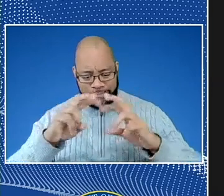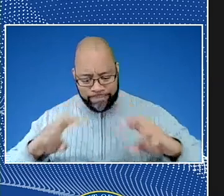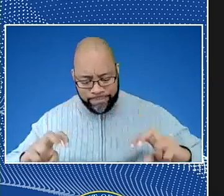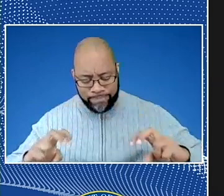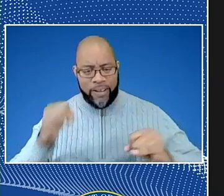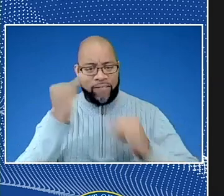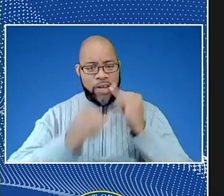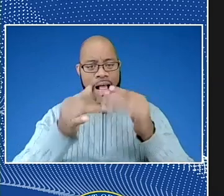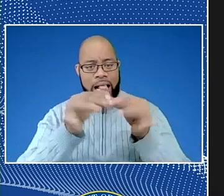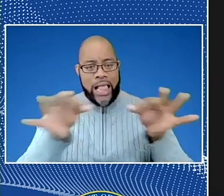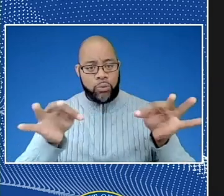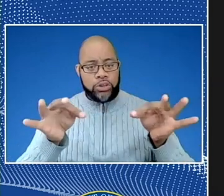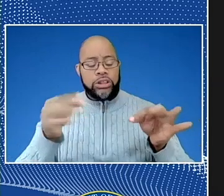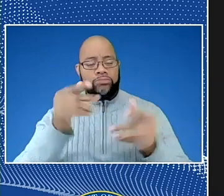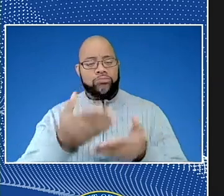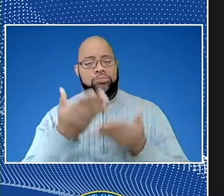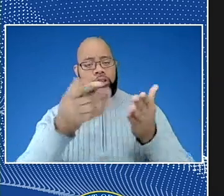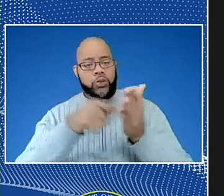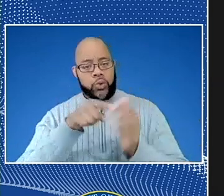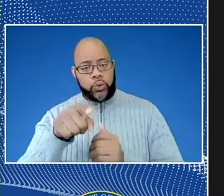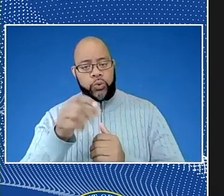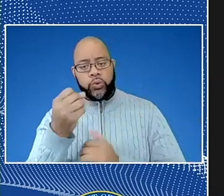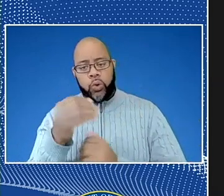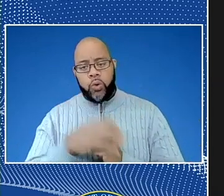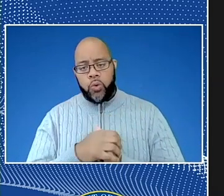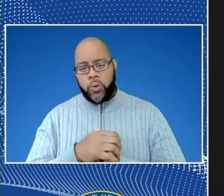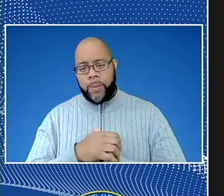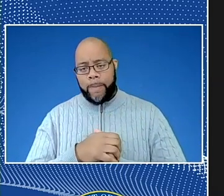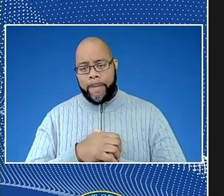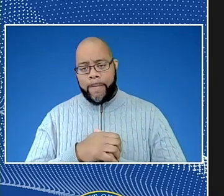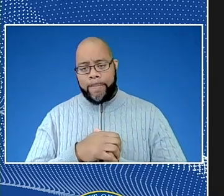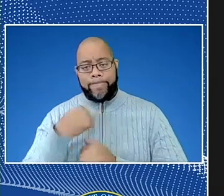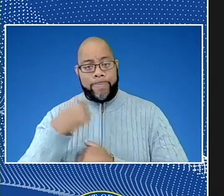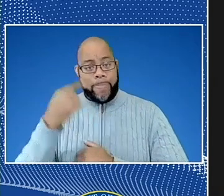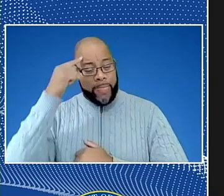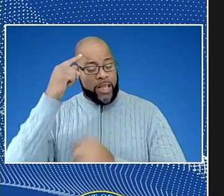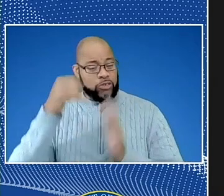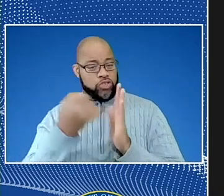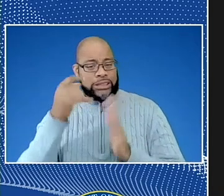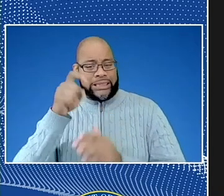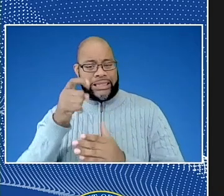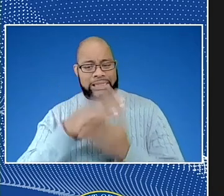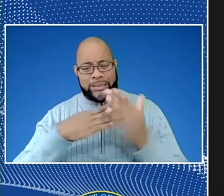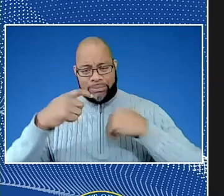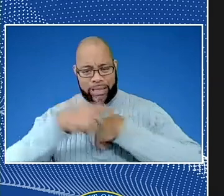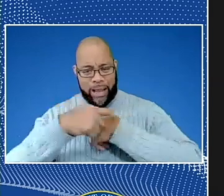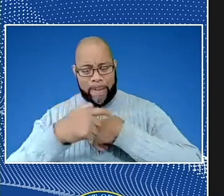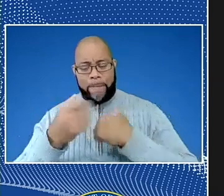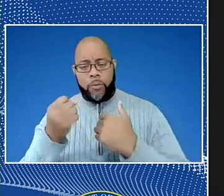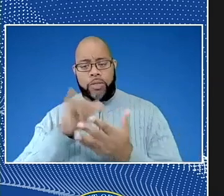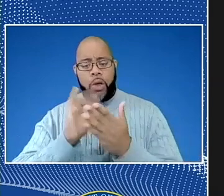present that to you. So I think we're just going to need some time so that we can circulate and get that